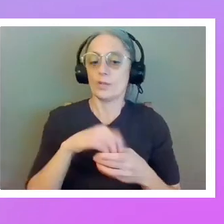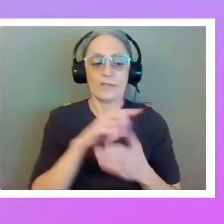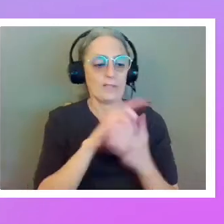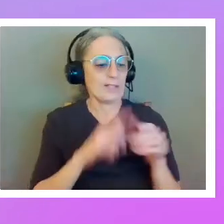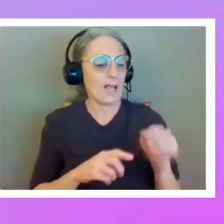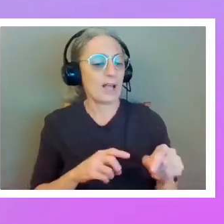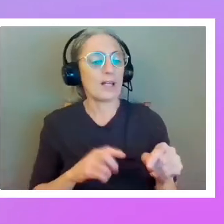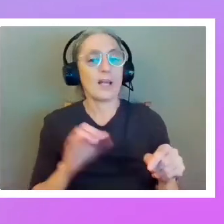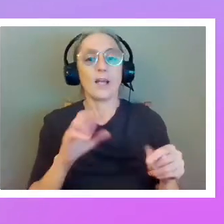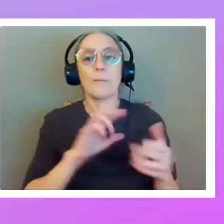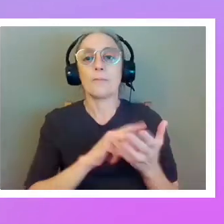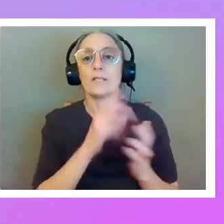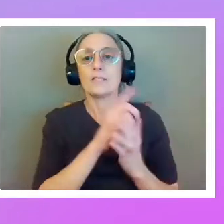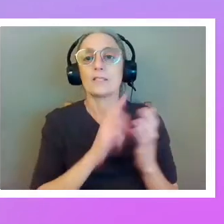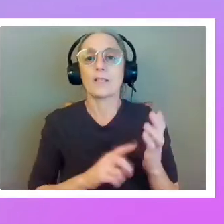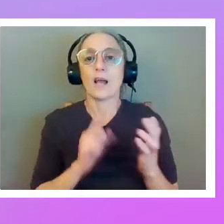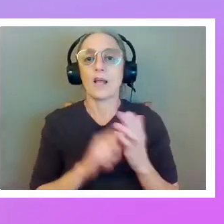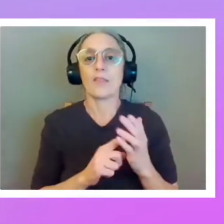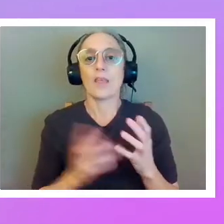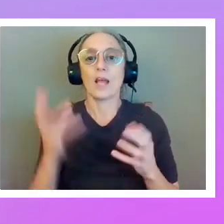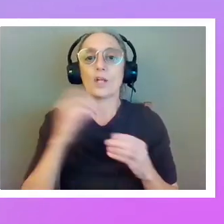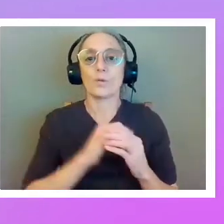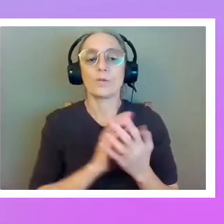that considers the full range of human diversity